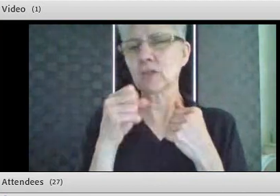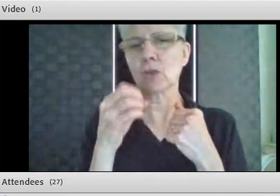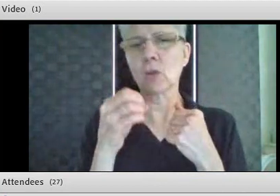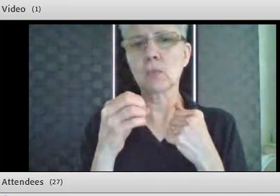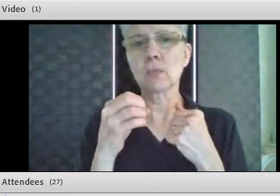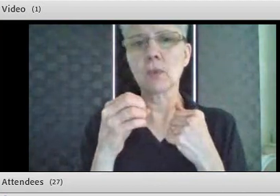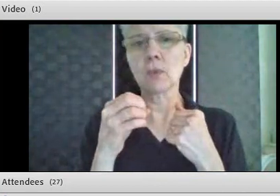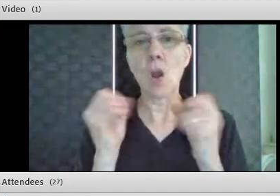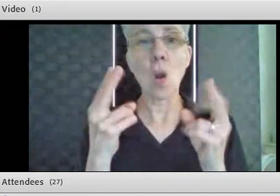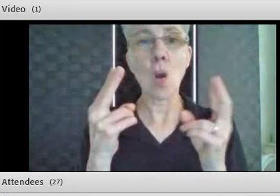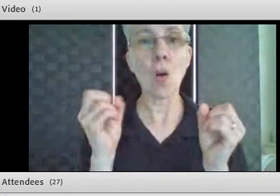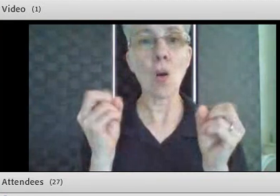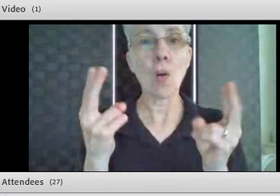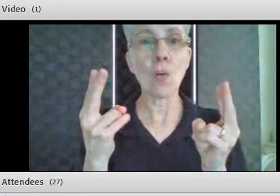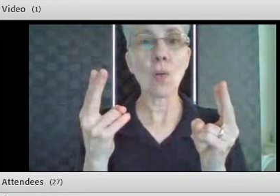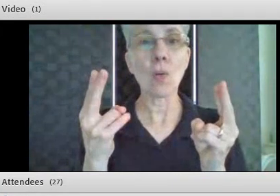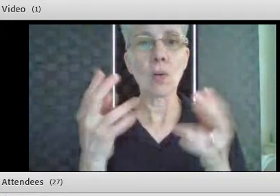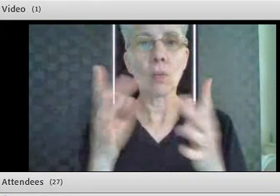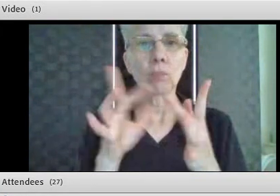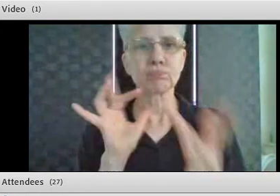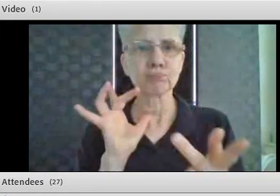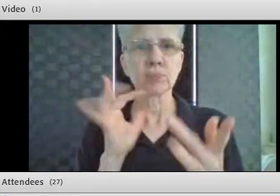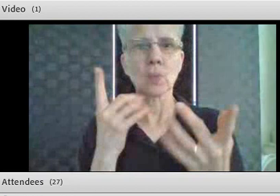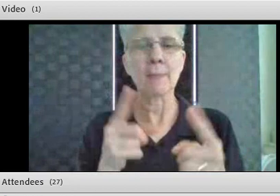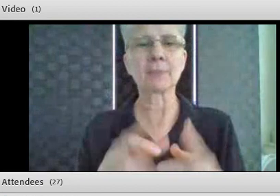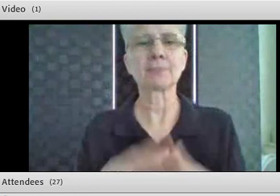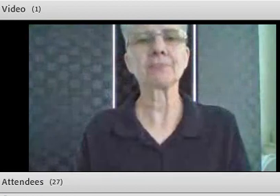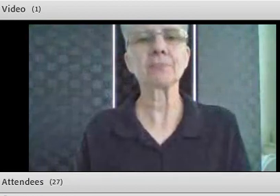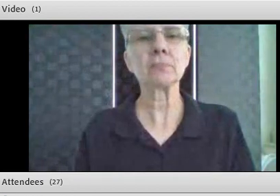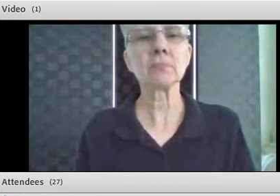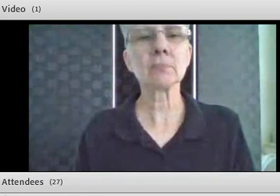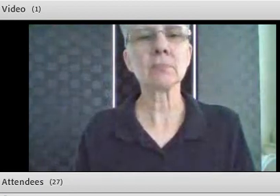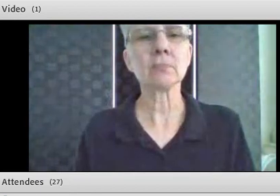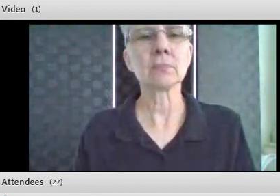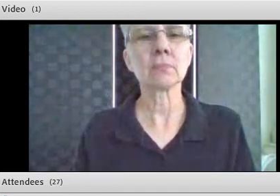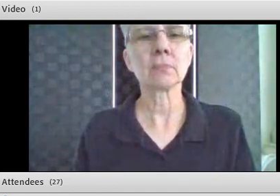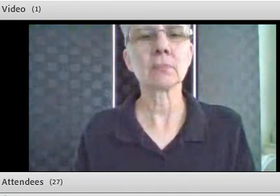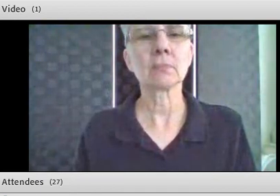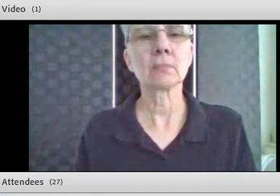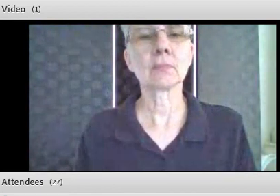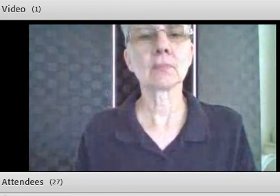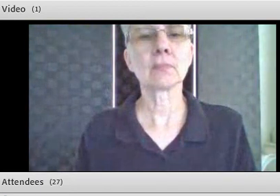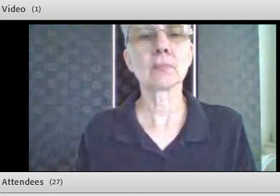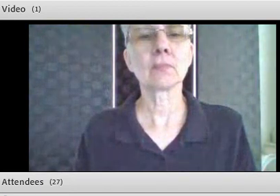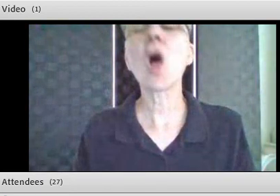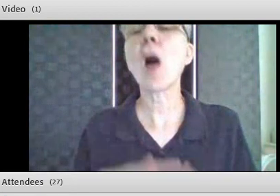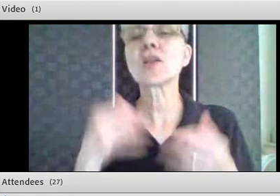and I do as well as a teacher. One thing about this: They don't save so --